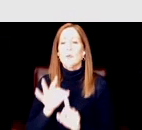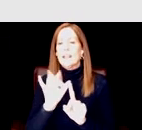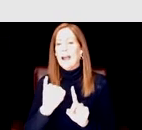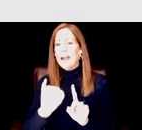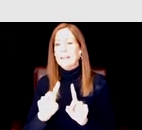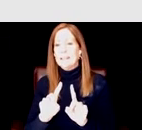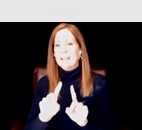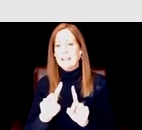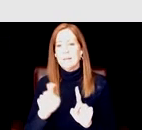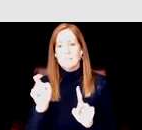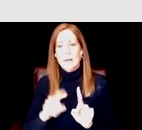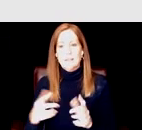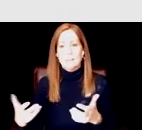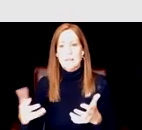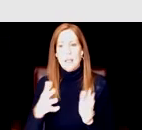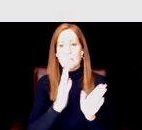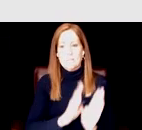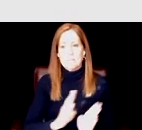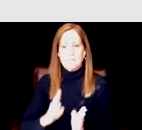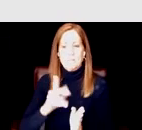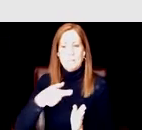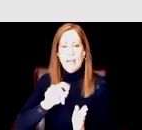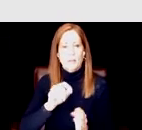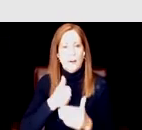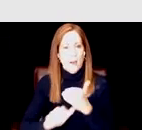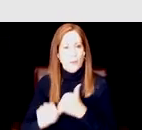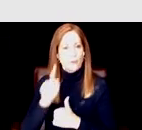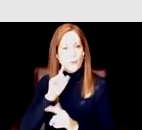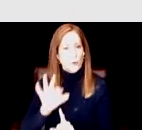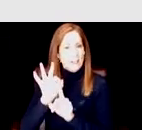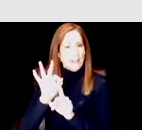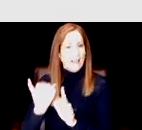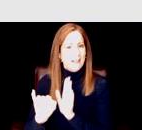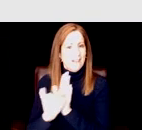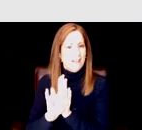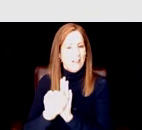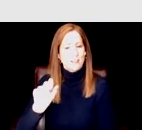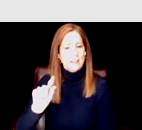after the unique identification of the data element. In the simple example below,